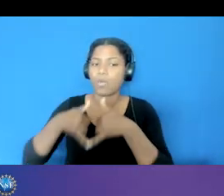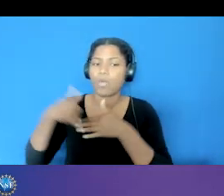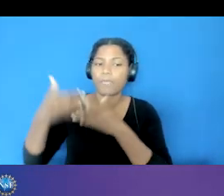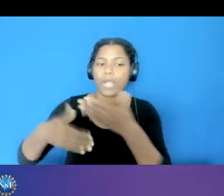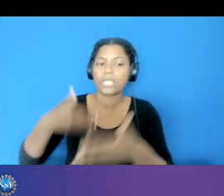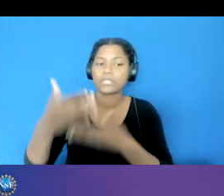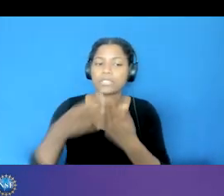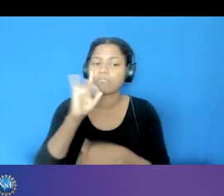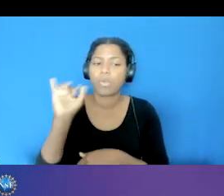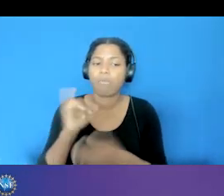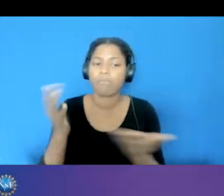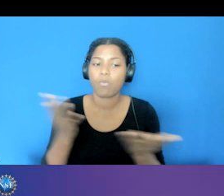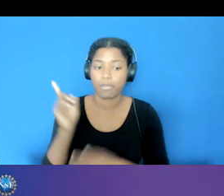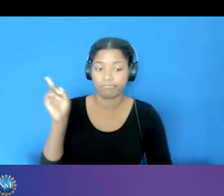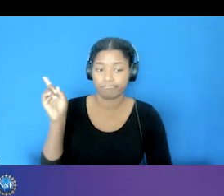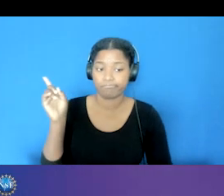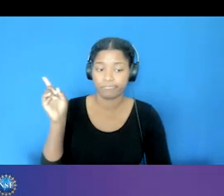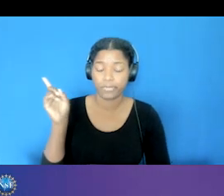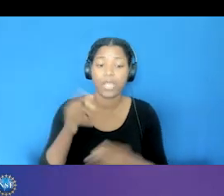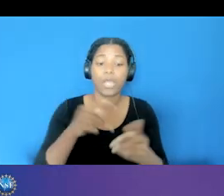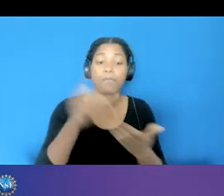After you submit your proposal, it is reviewed by Program.